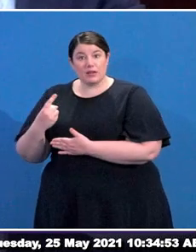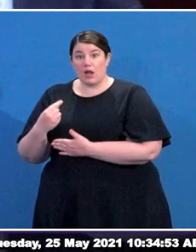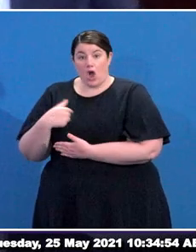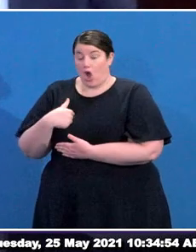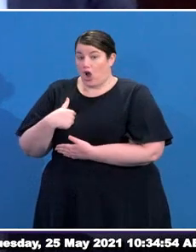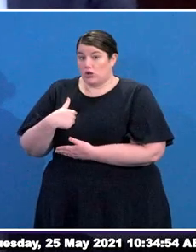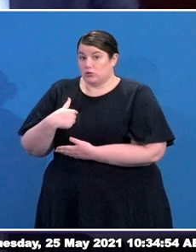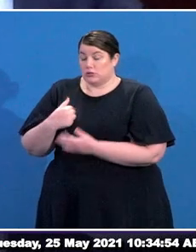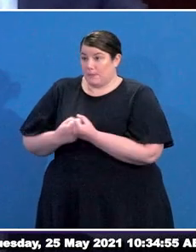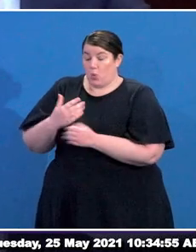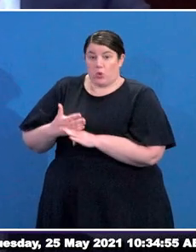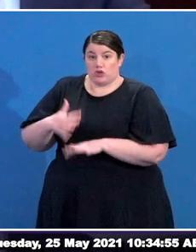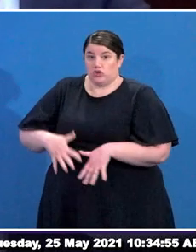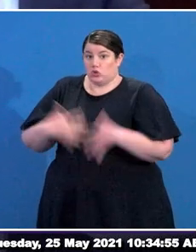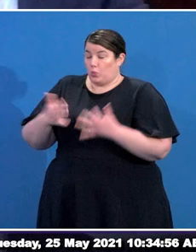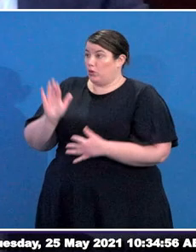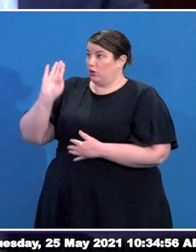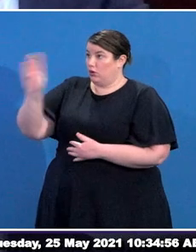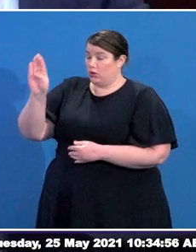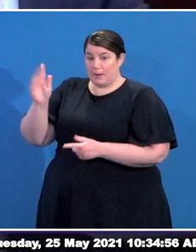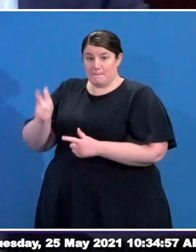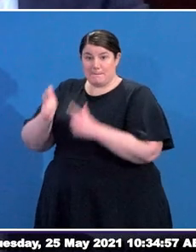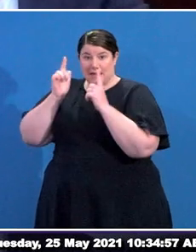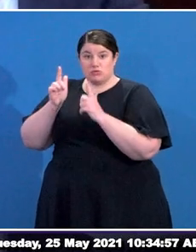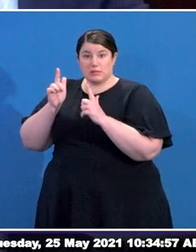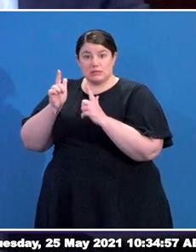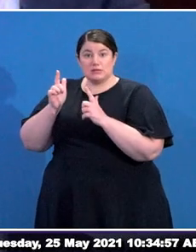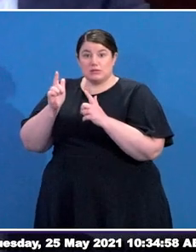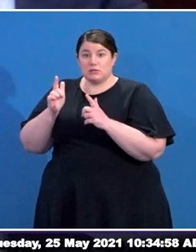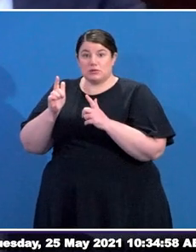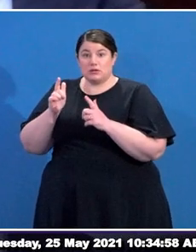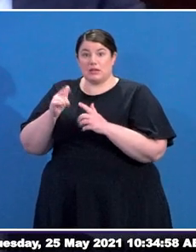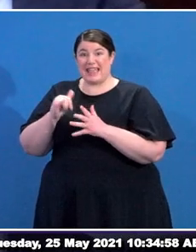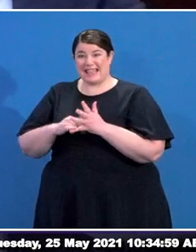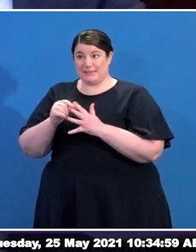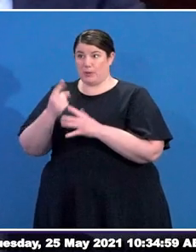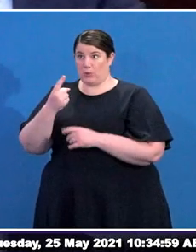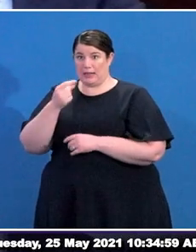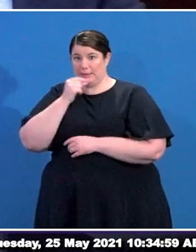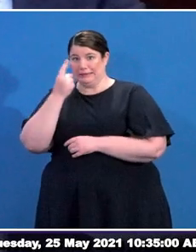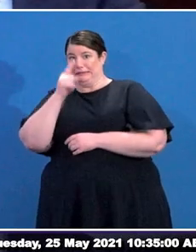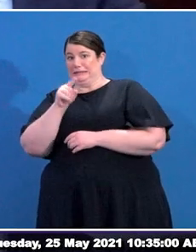Like, people were afraid to even go around SP1 because they felt,